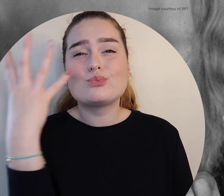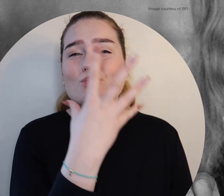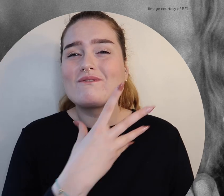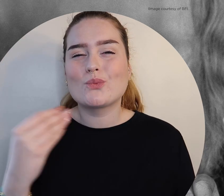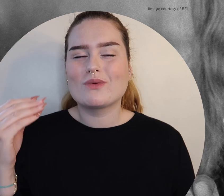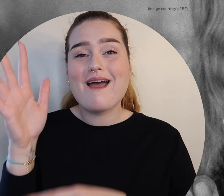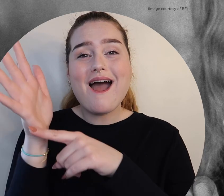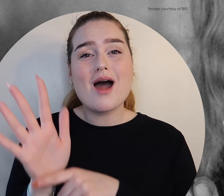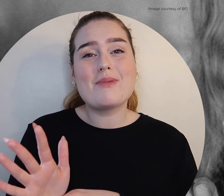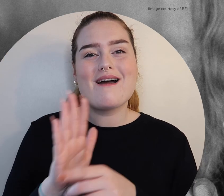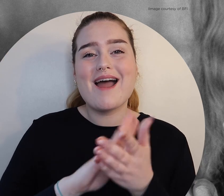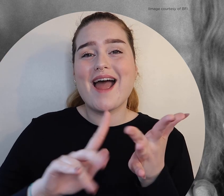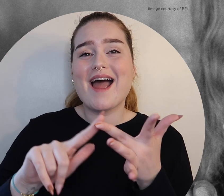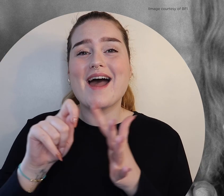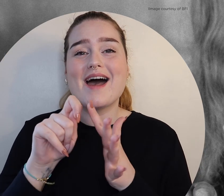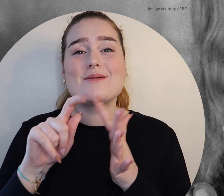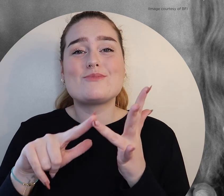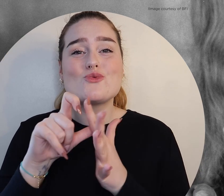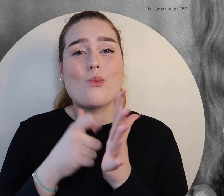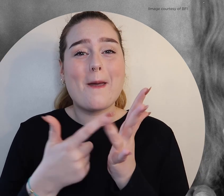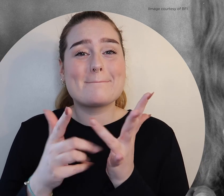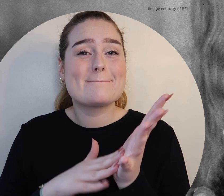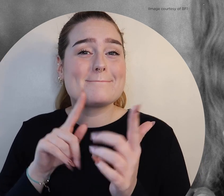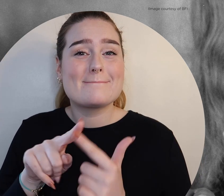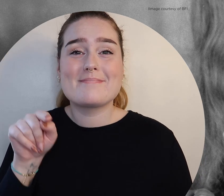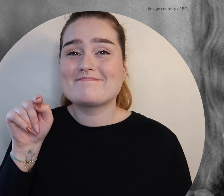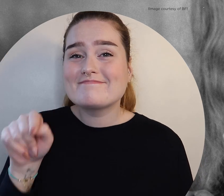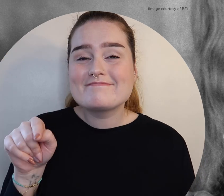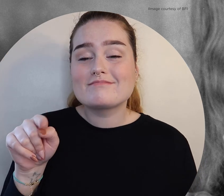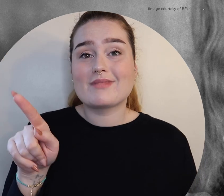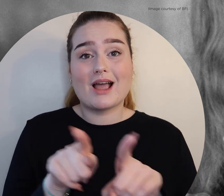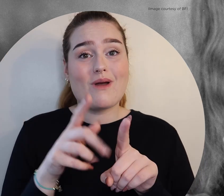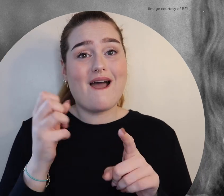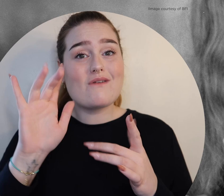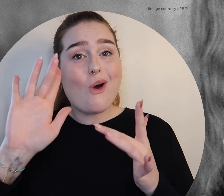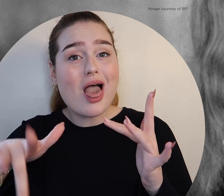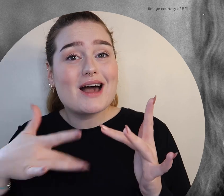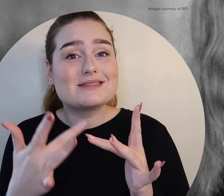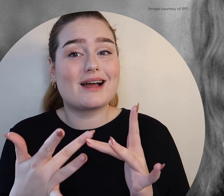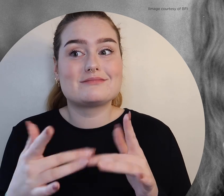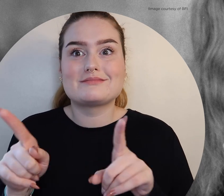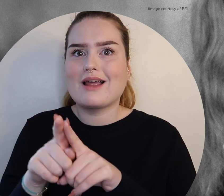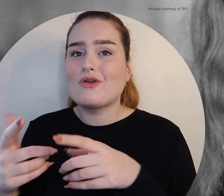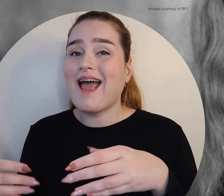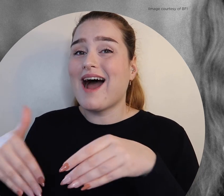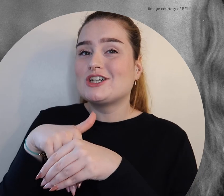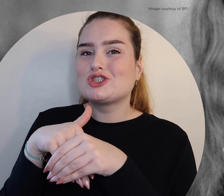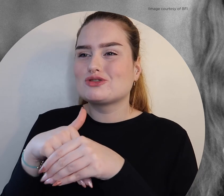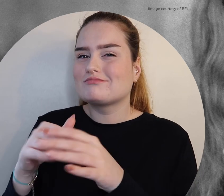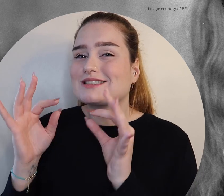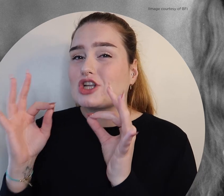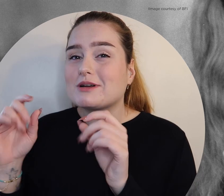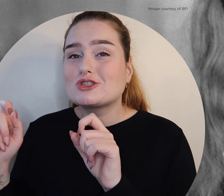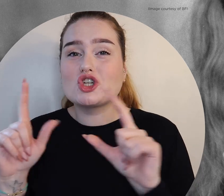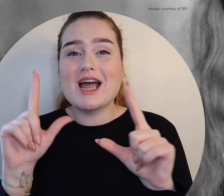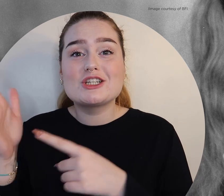The festival takes place in the beautiful vintage Hippodrome Cinema and online, as well as special screenings